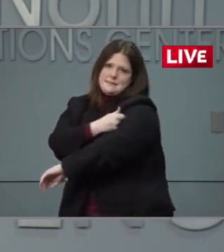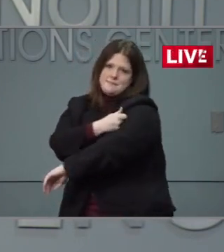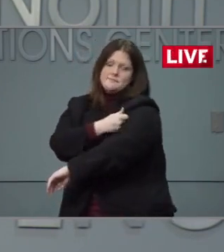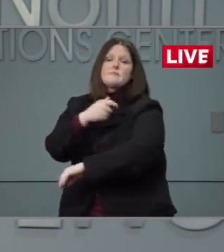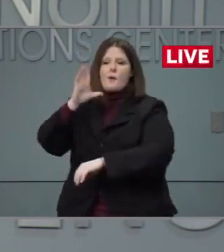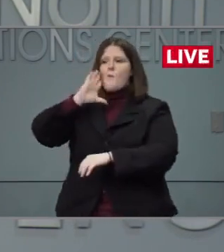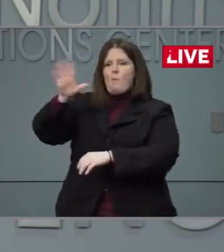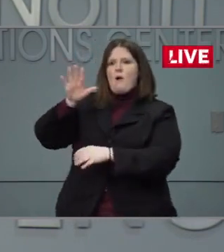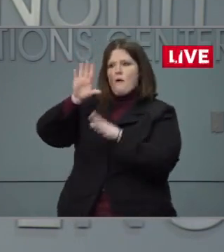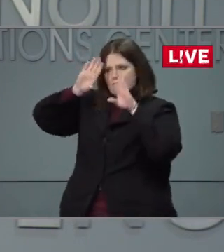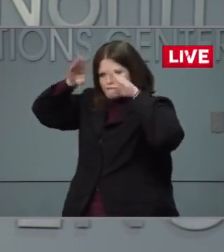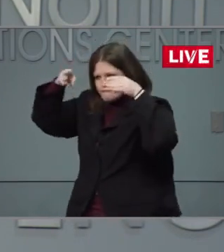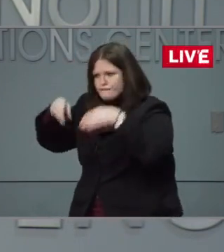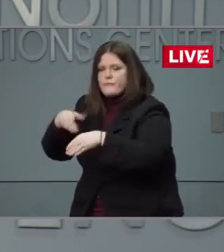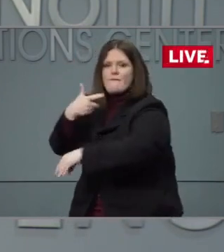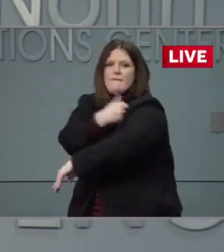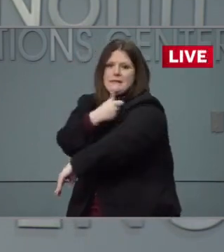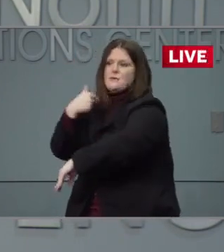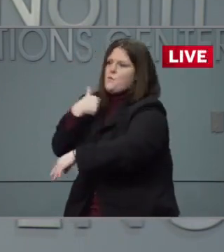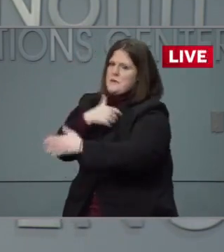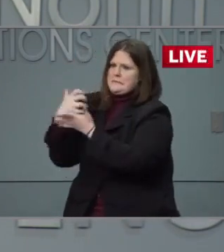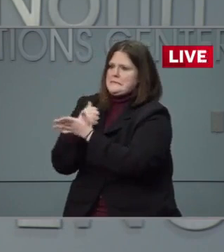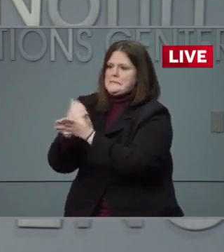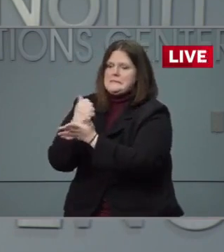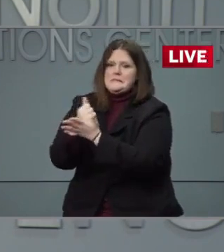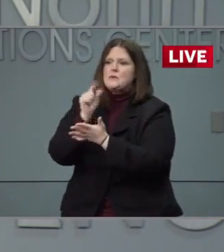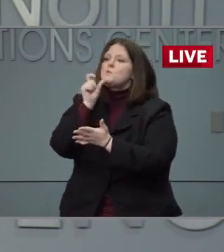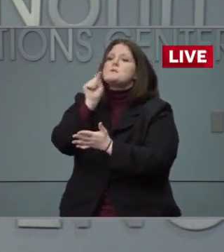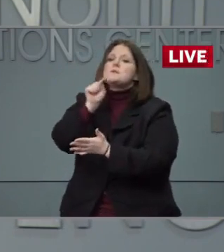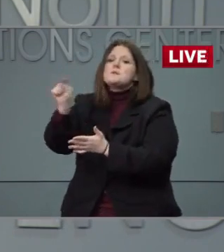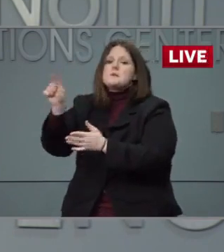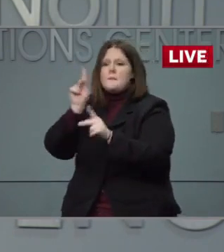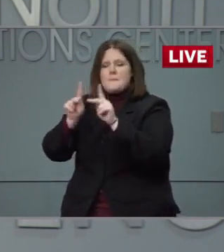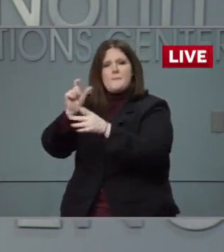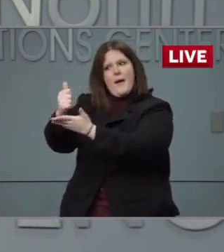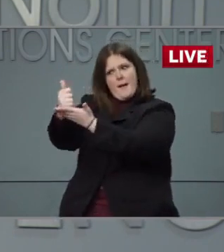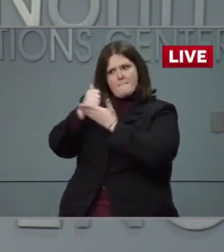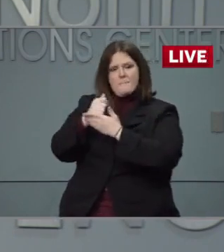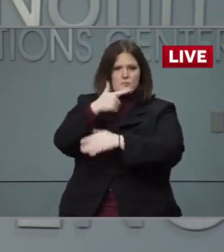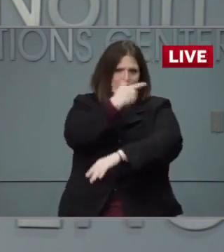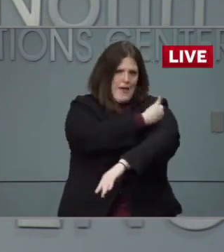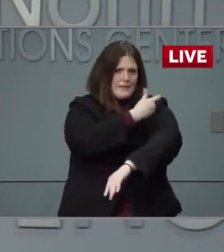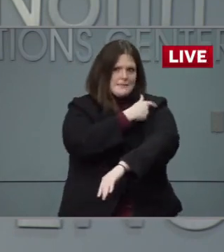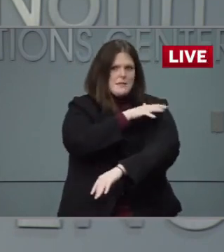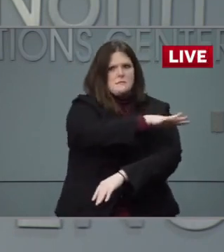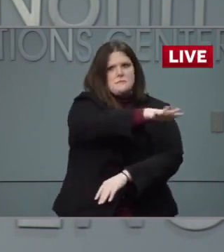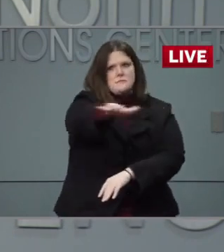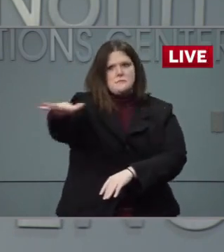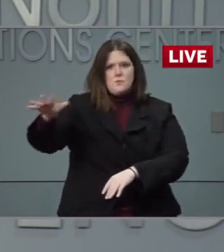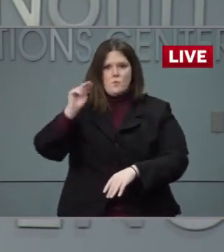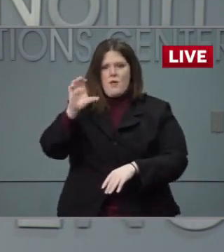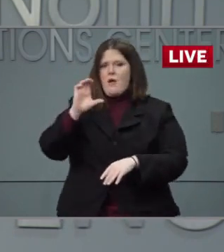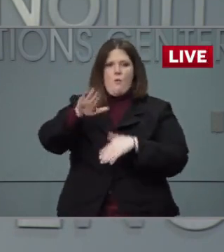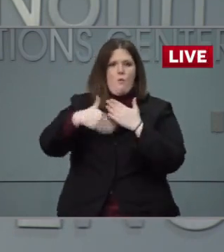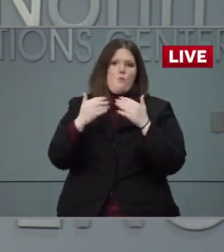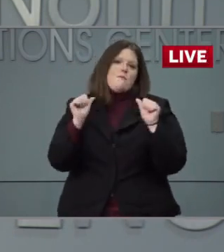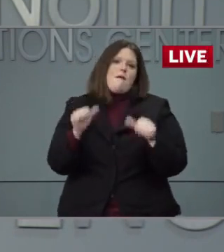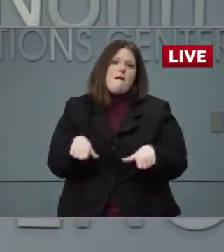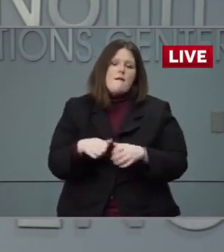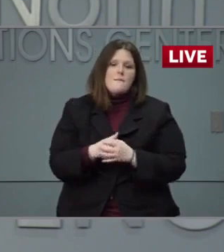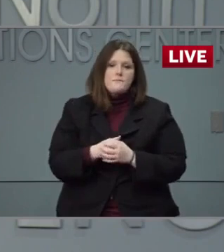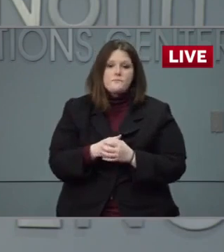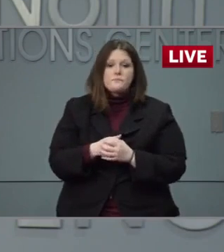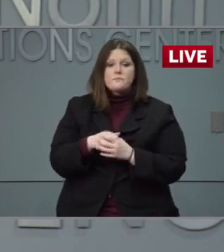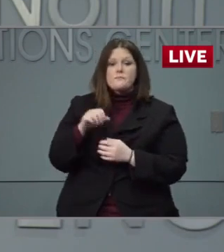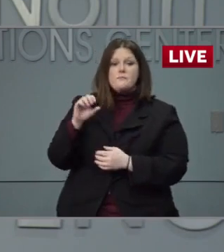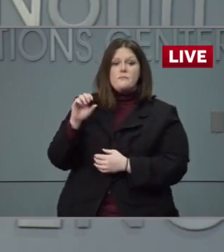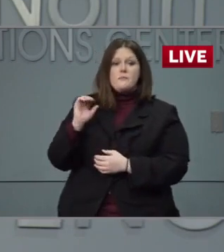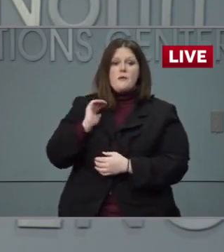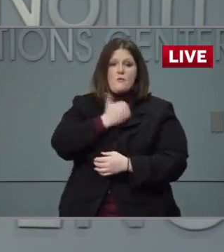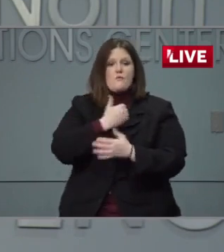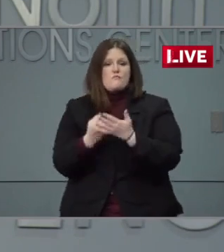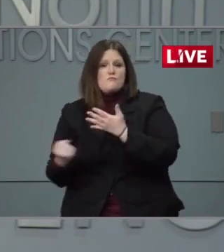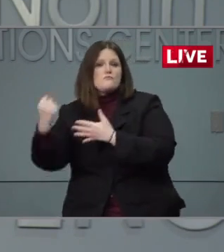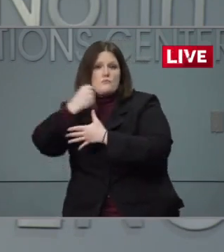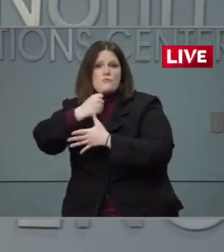GETTING THE VACCINE OUT QUICKLY IS THE MOST URGENT PRIORITY RIGHT NOW AND WE'LL USE EVERYTHING AND EVERYONE NEEDED TO GET THE JOB DONE.